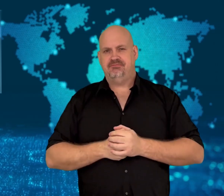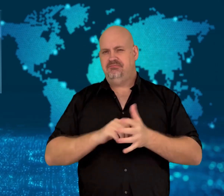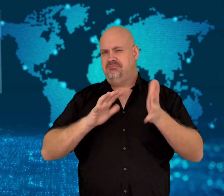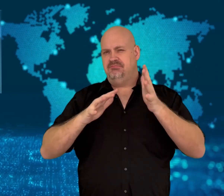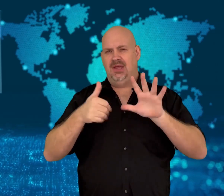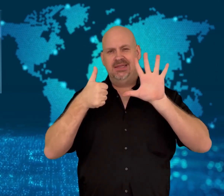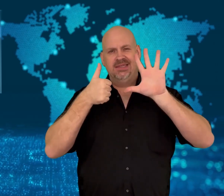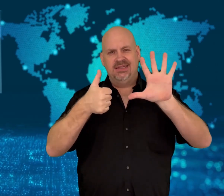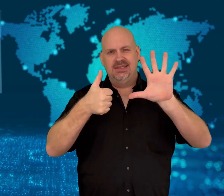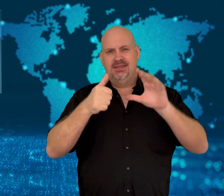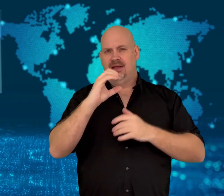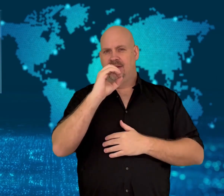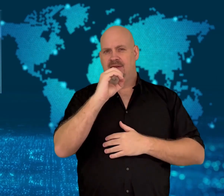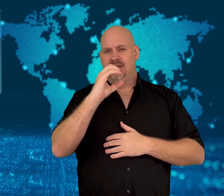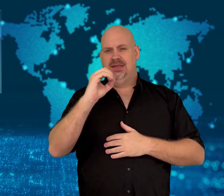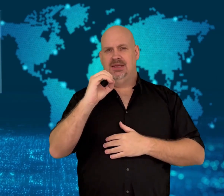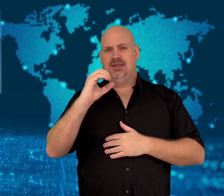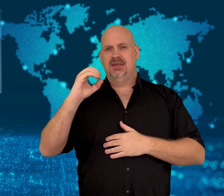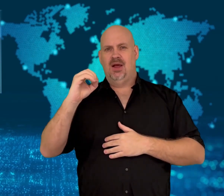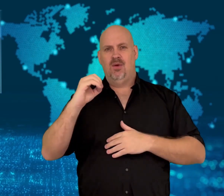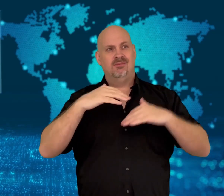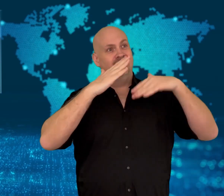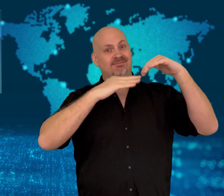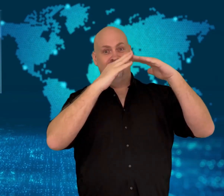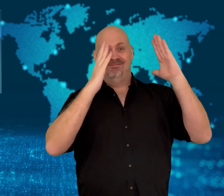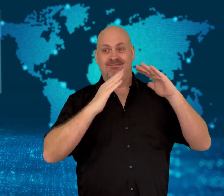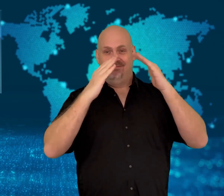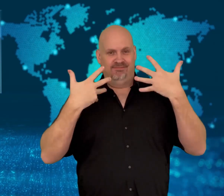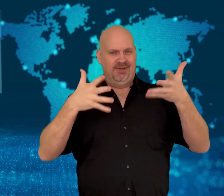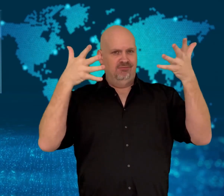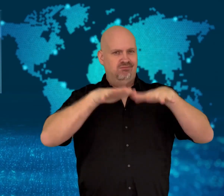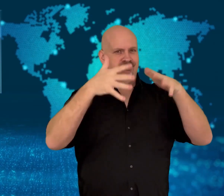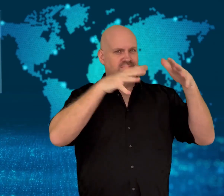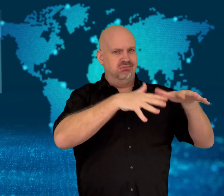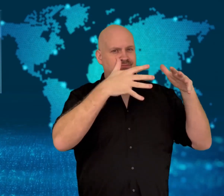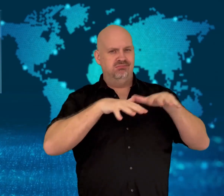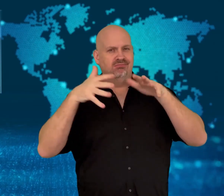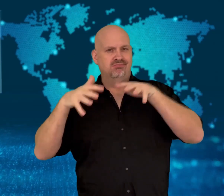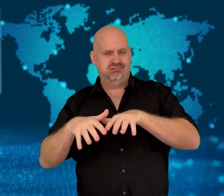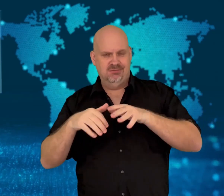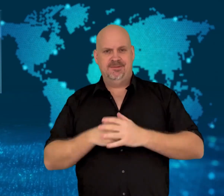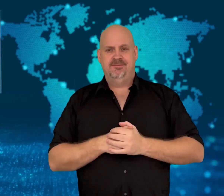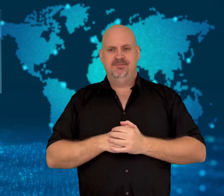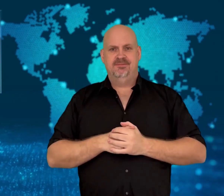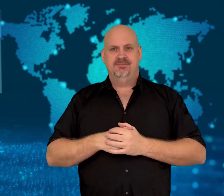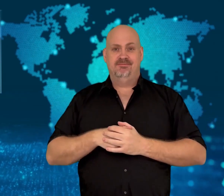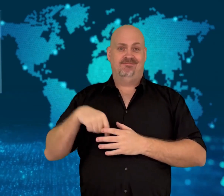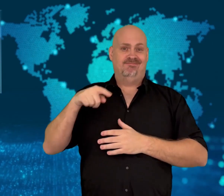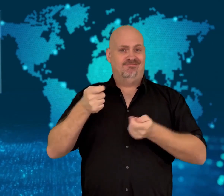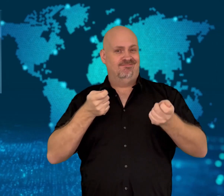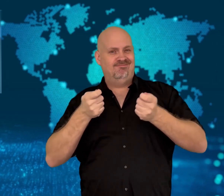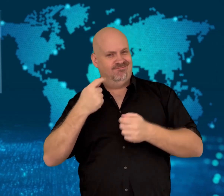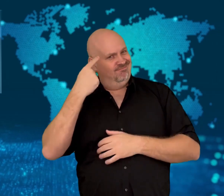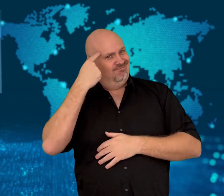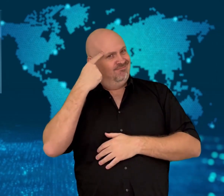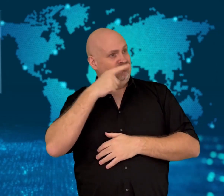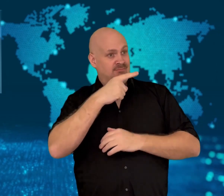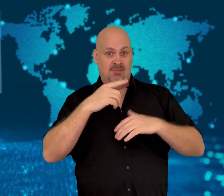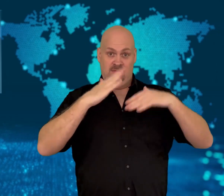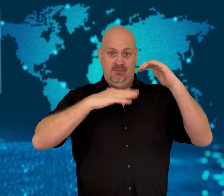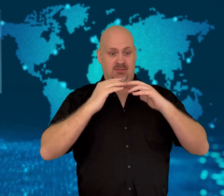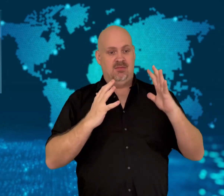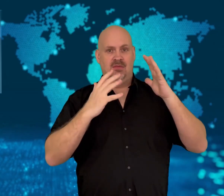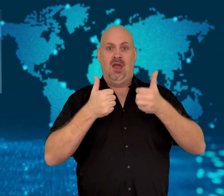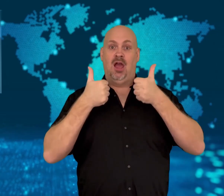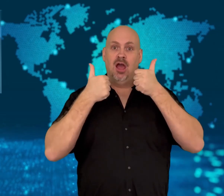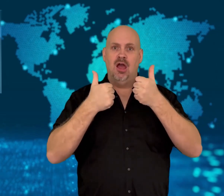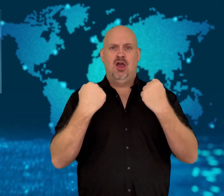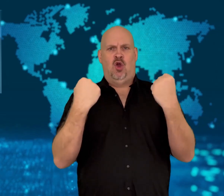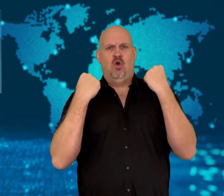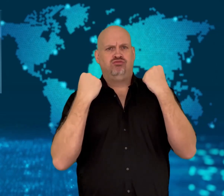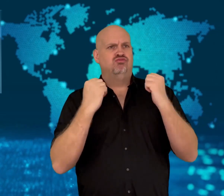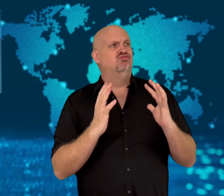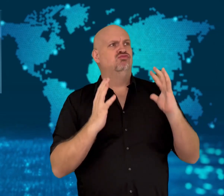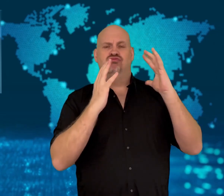At least 6,000 buildings have collapsed, and officials believe the poorly